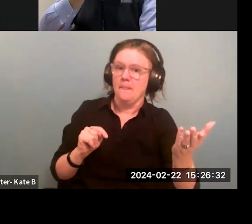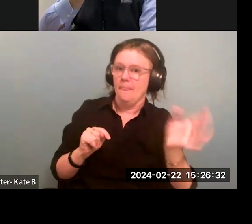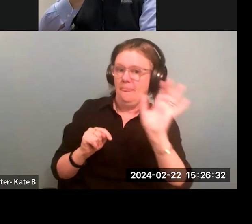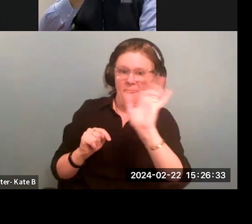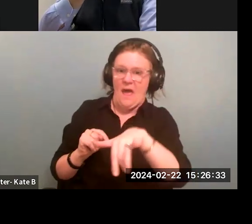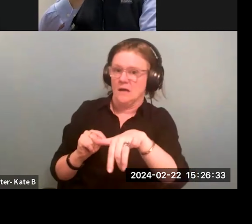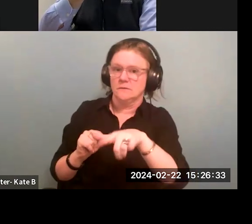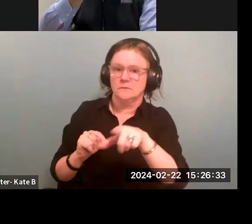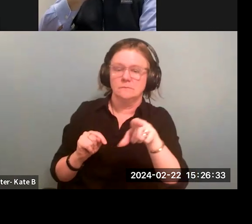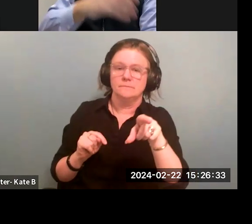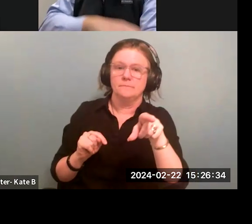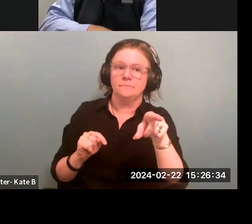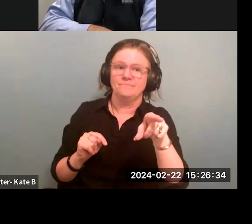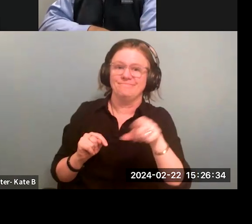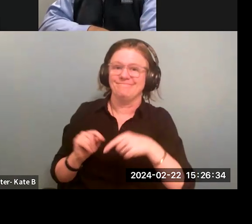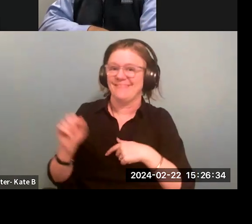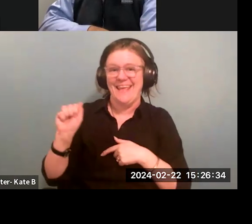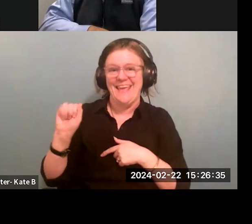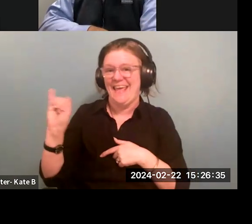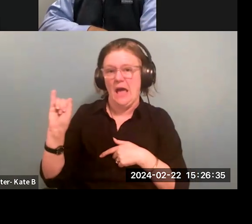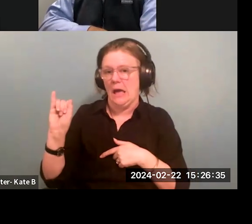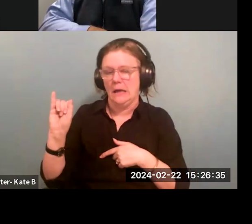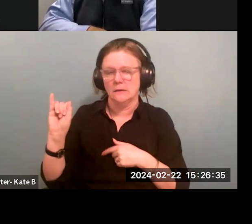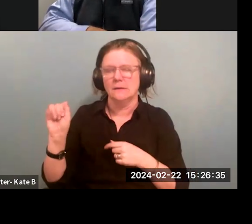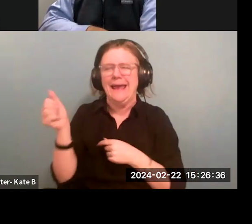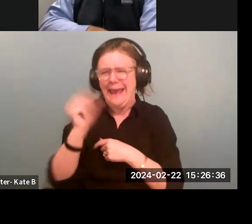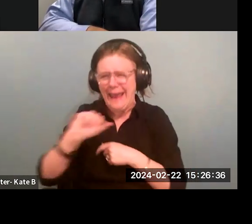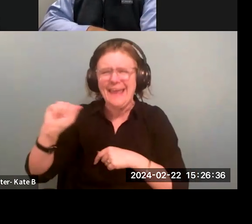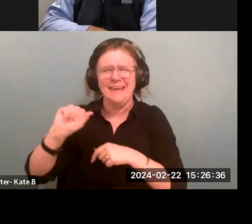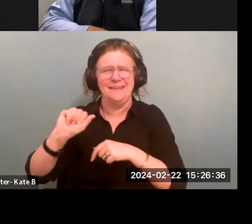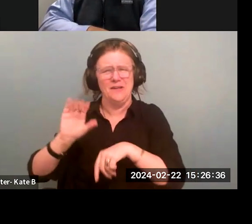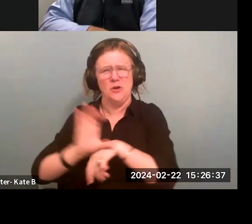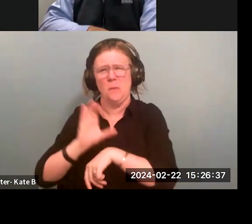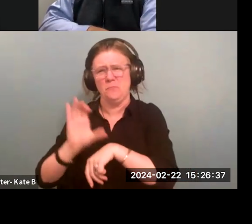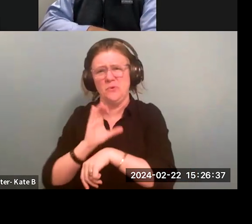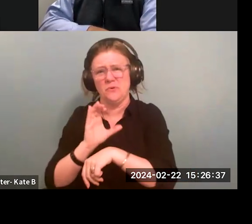I mean, artificial intelligence, any computers, it's a blessing and a curse.